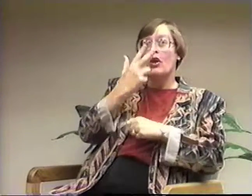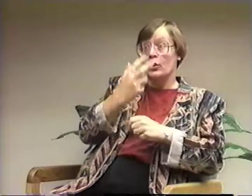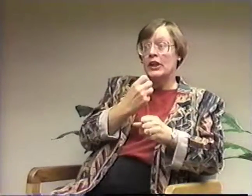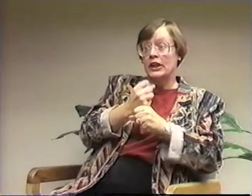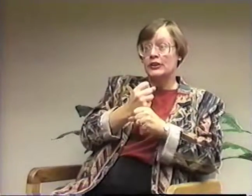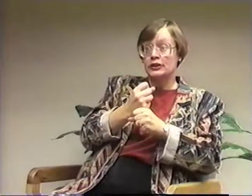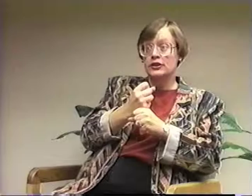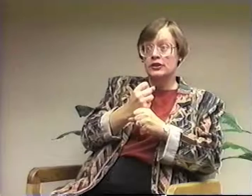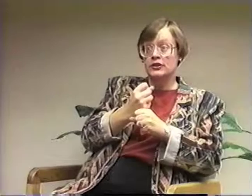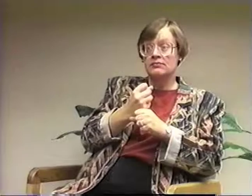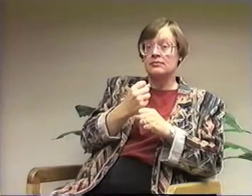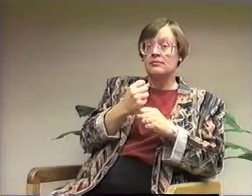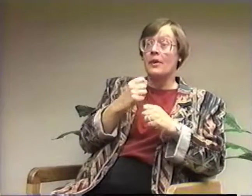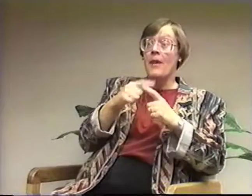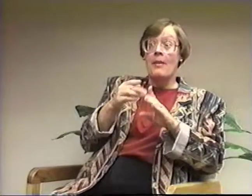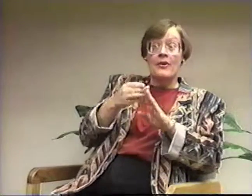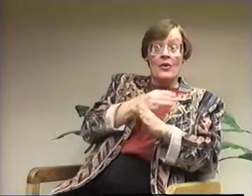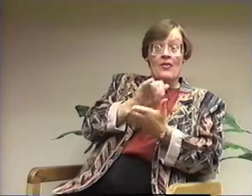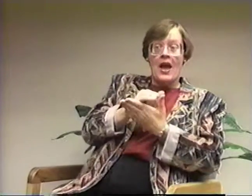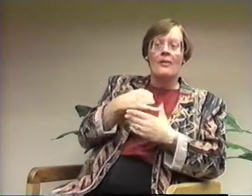I love my work. I've worked there for three years,